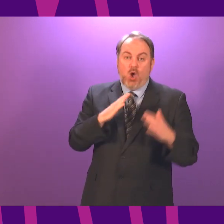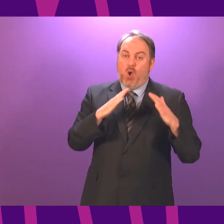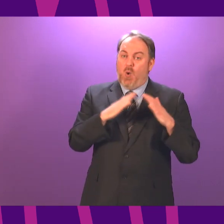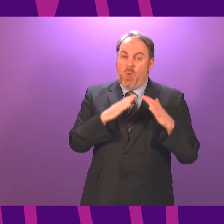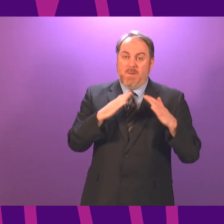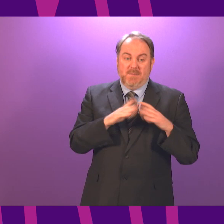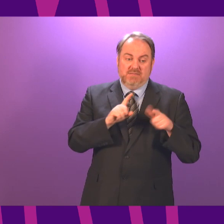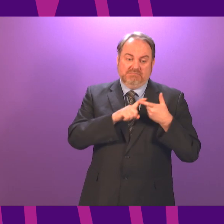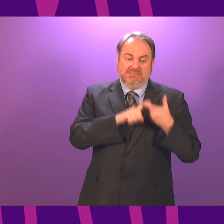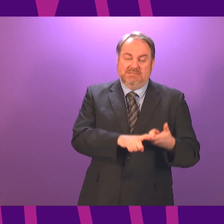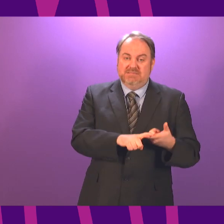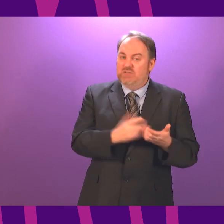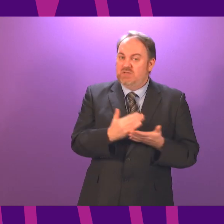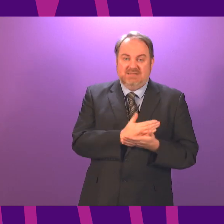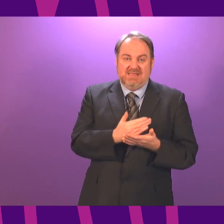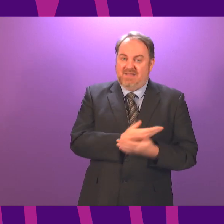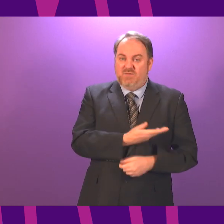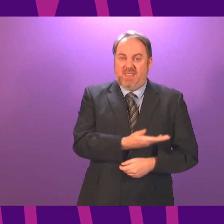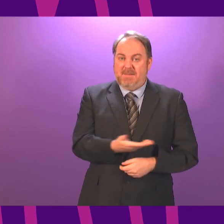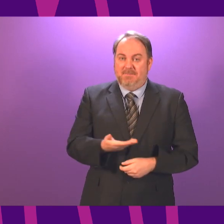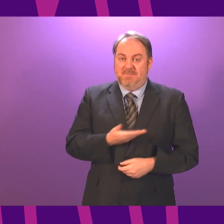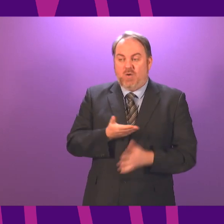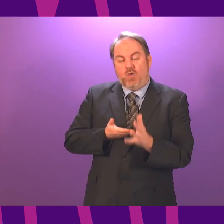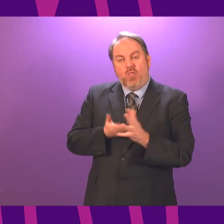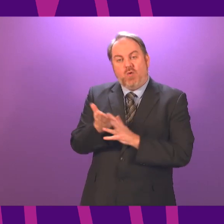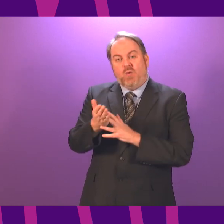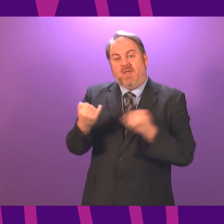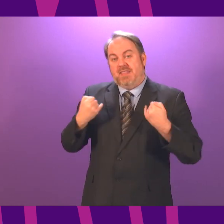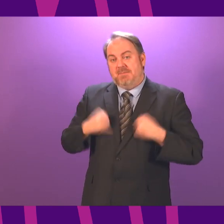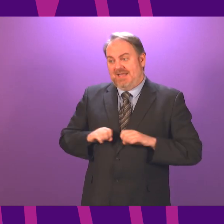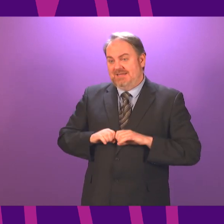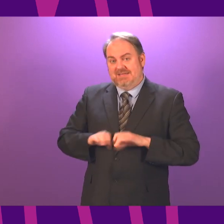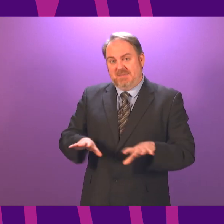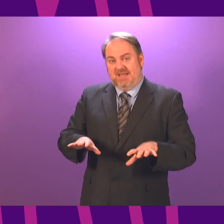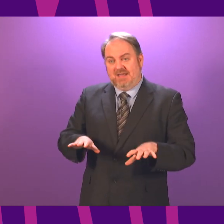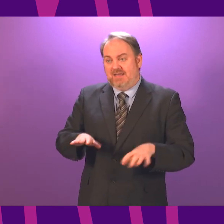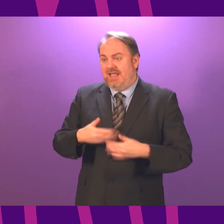most of us. Throughout the pandemic we have urged anyone who is at risk of domestic abuse to